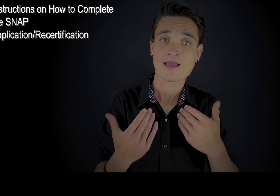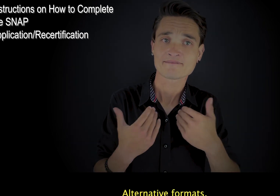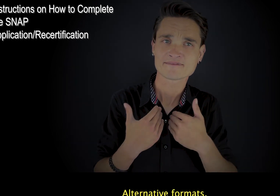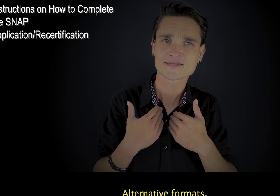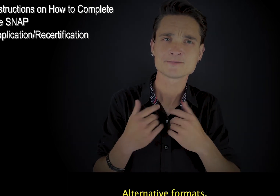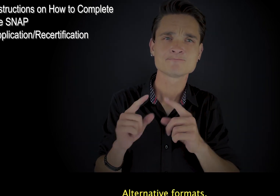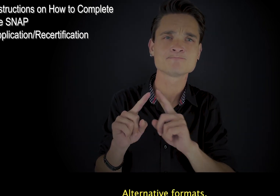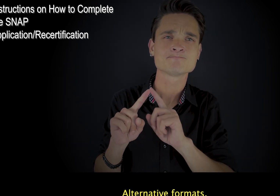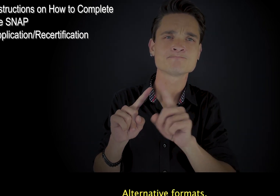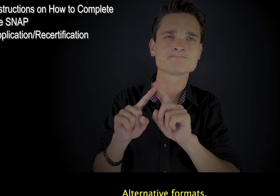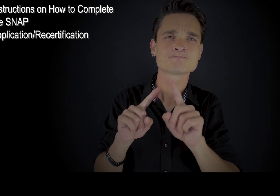Alternative formats,